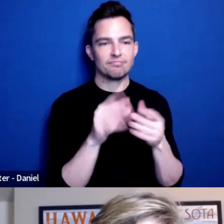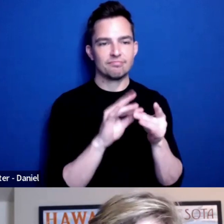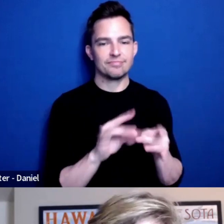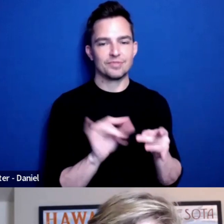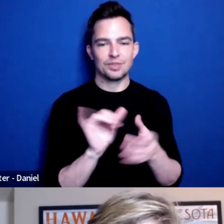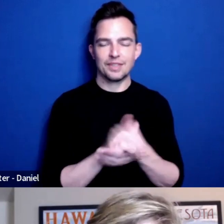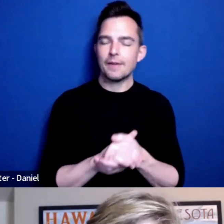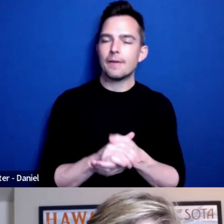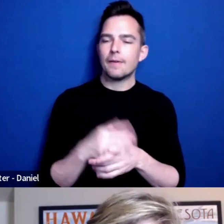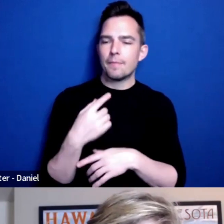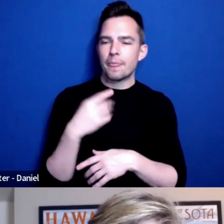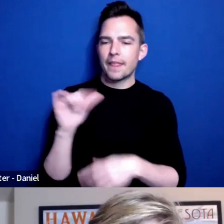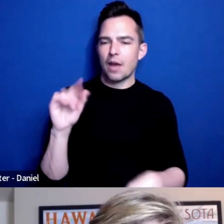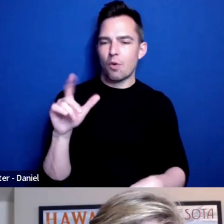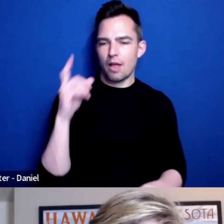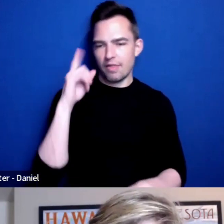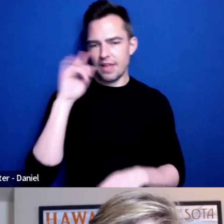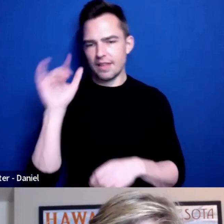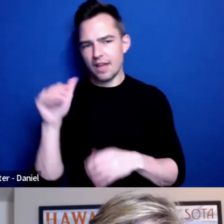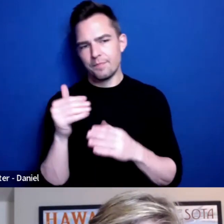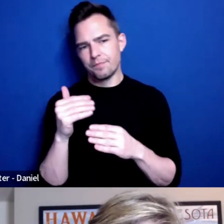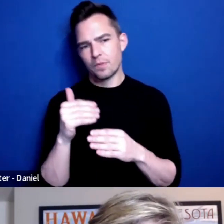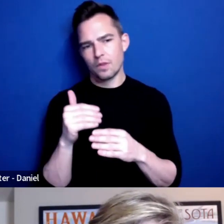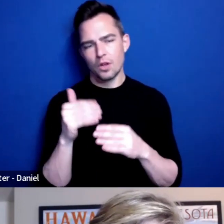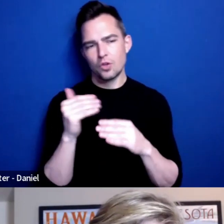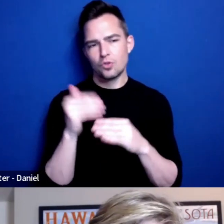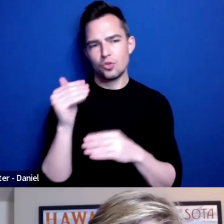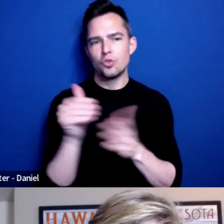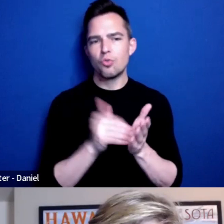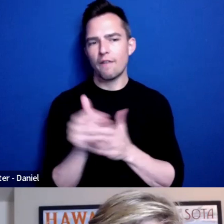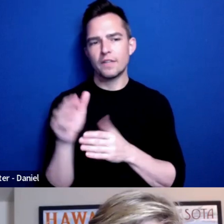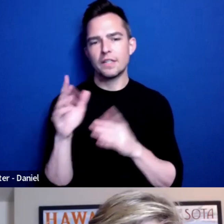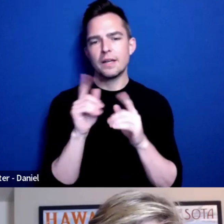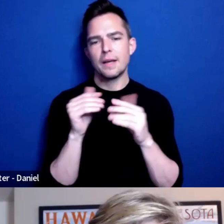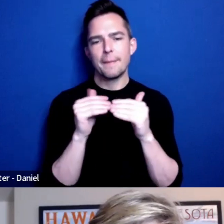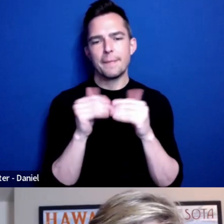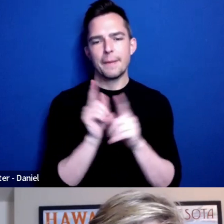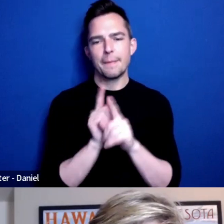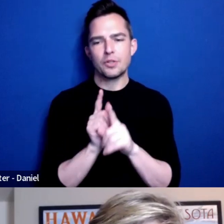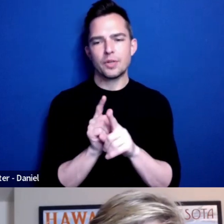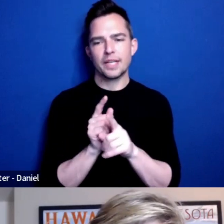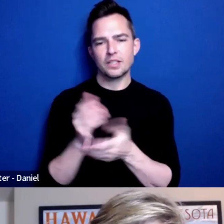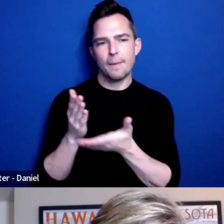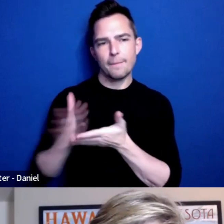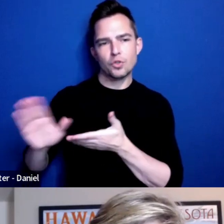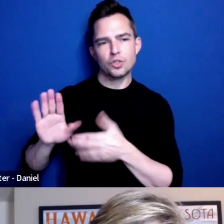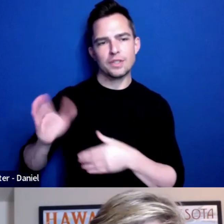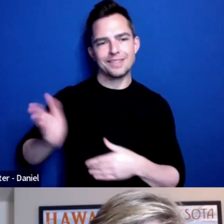Carole Starr: I think too often, peer mentoring gets pushed to the side that there's well there's there's there's no time.